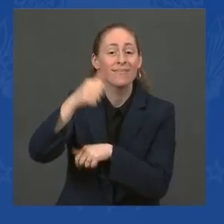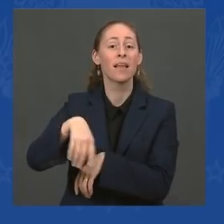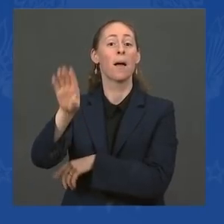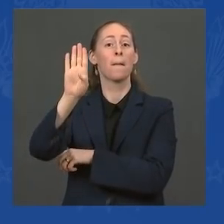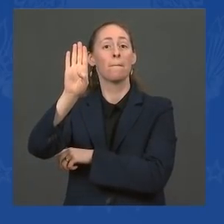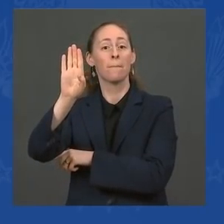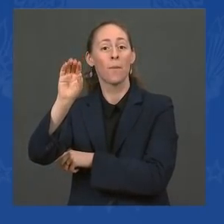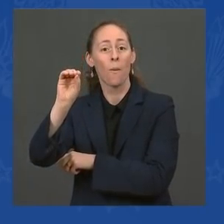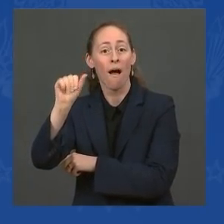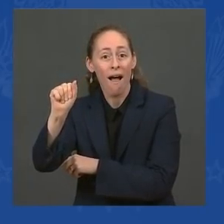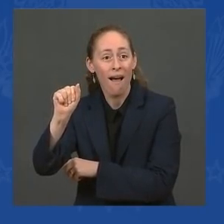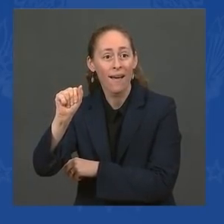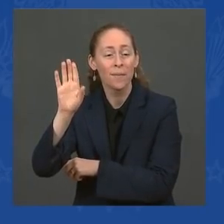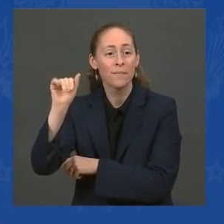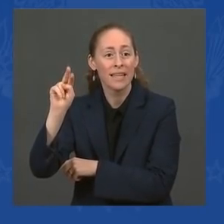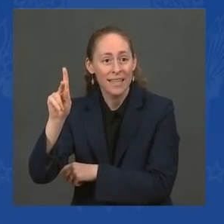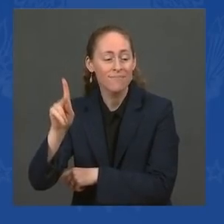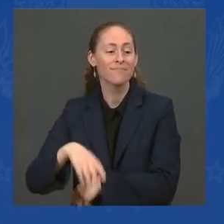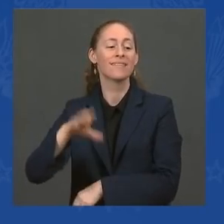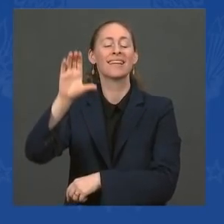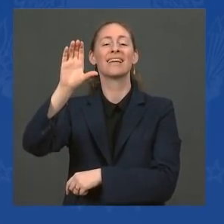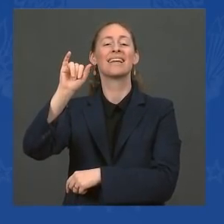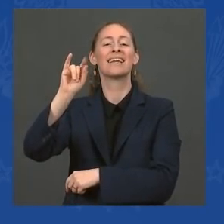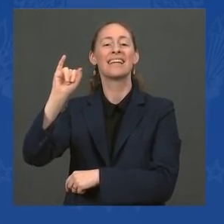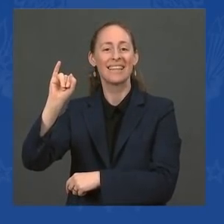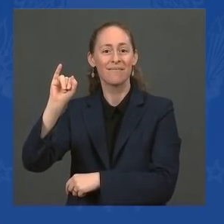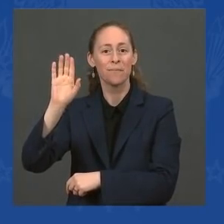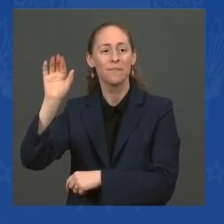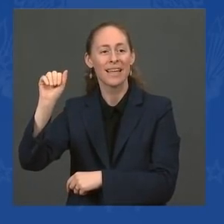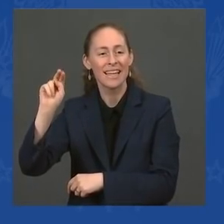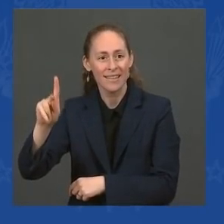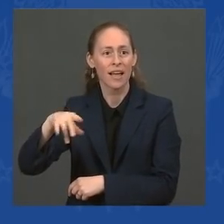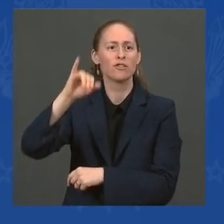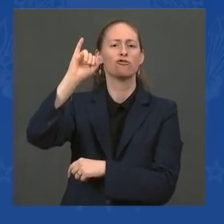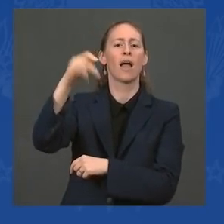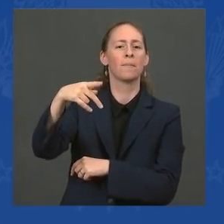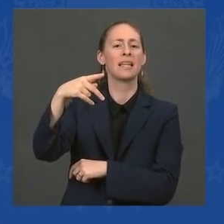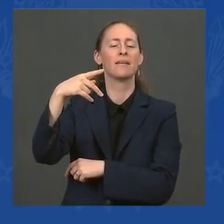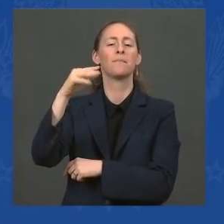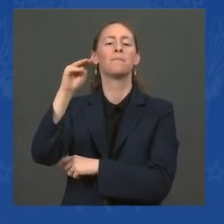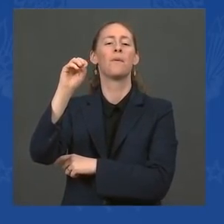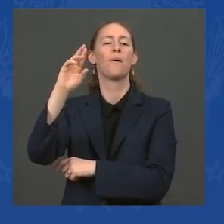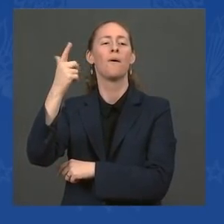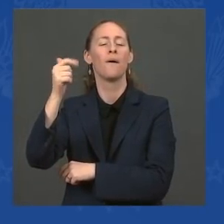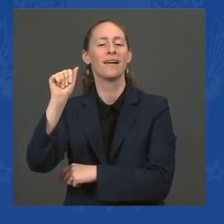Deloitte, Intel, JP Morgan, Nasdaq, the National Association of Realtors,